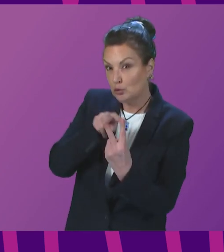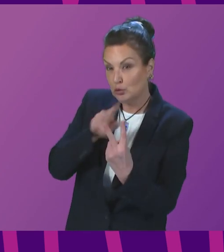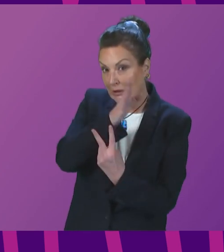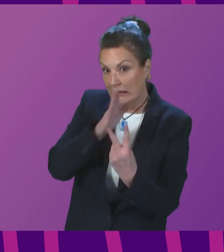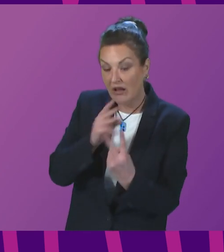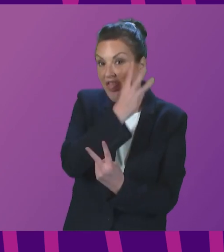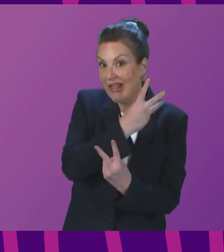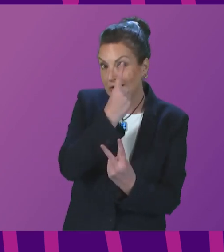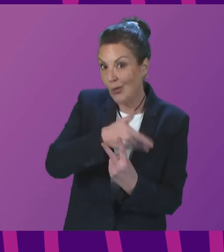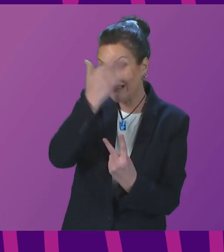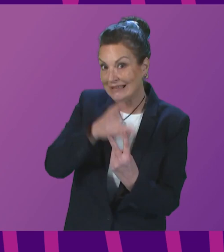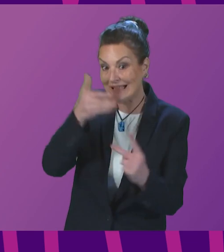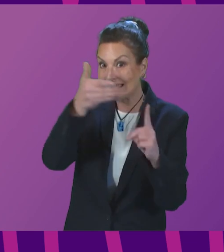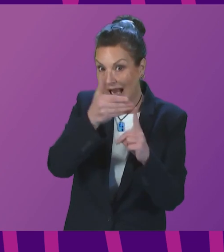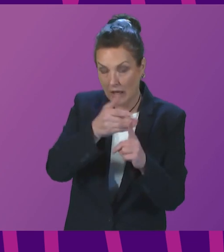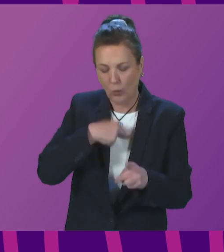We actually exceed the 31-day target.